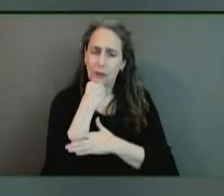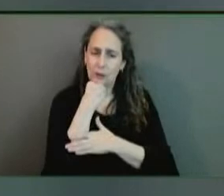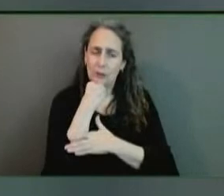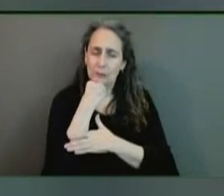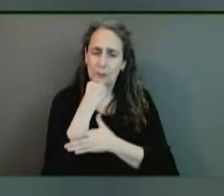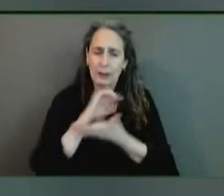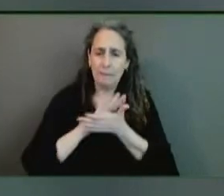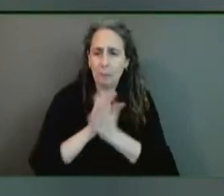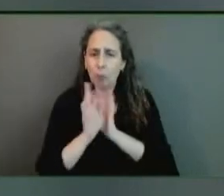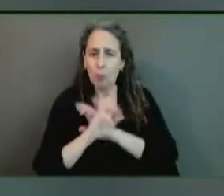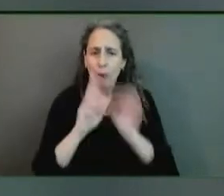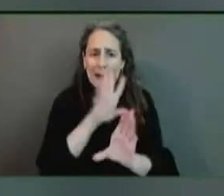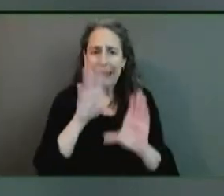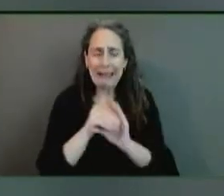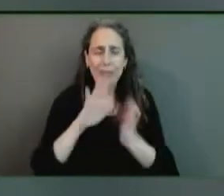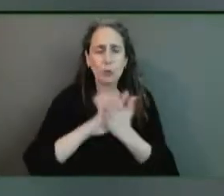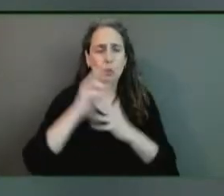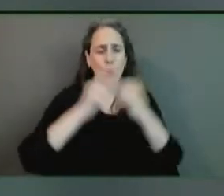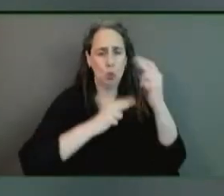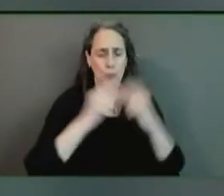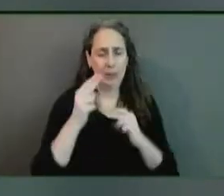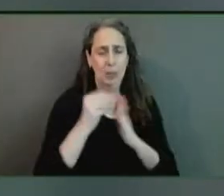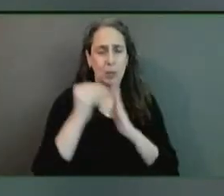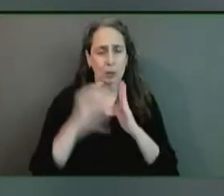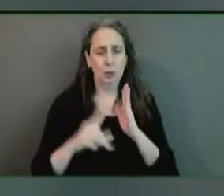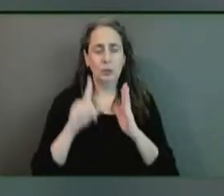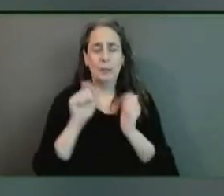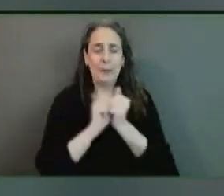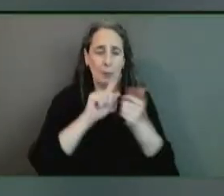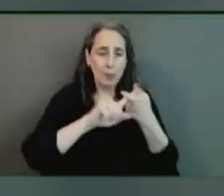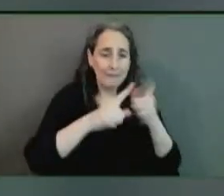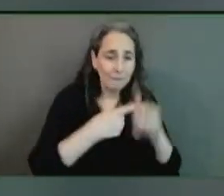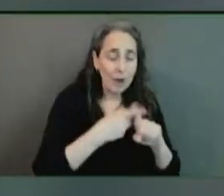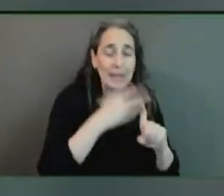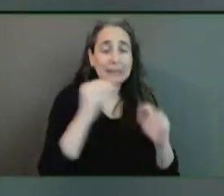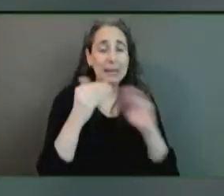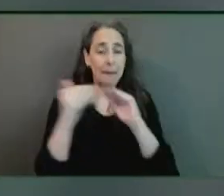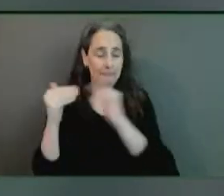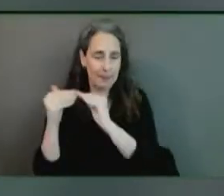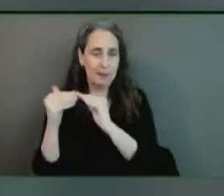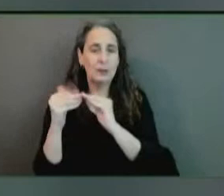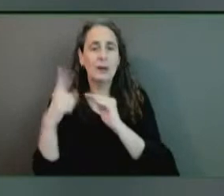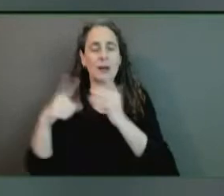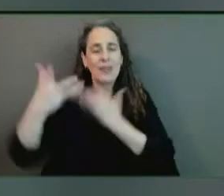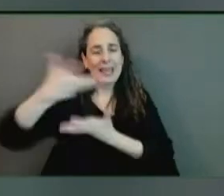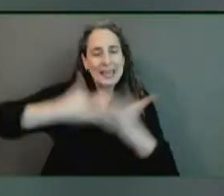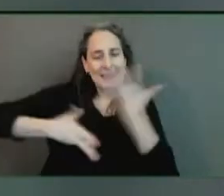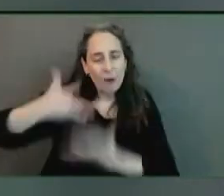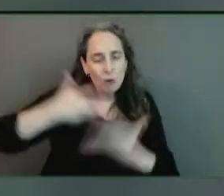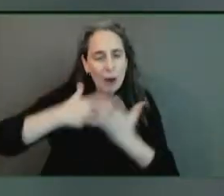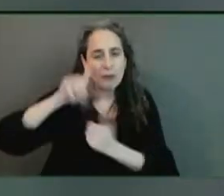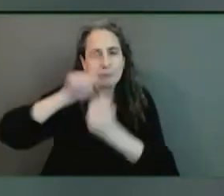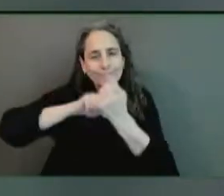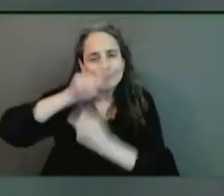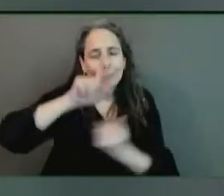to believe that these values can most readily become alive in our school buildings where students